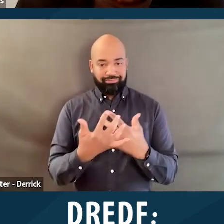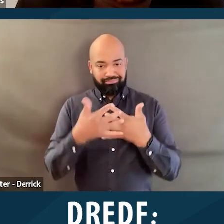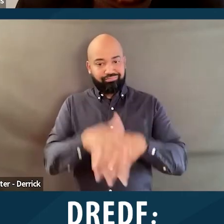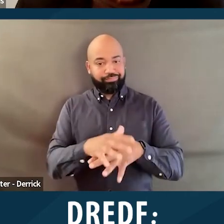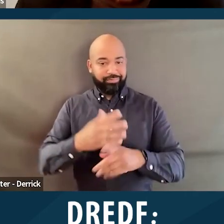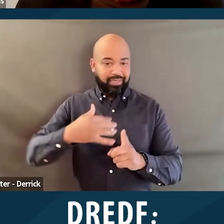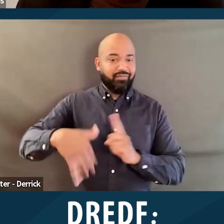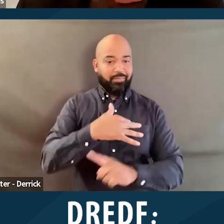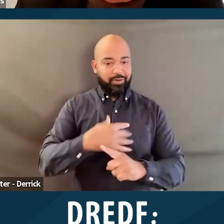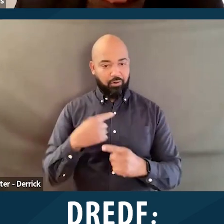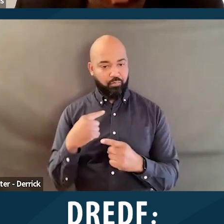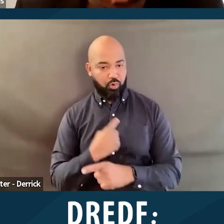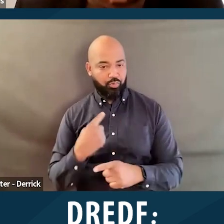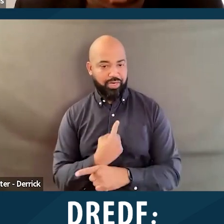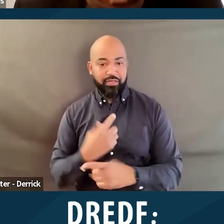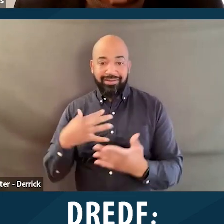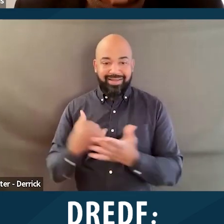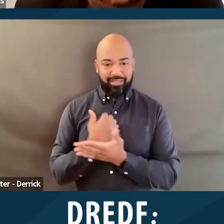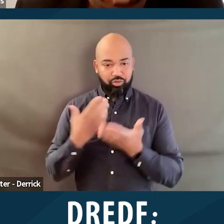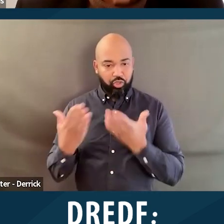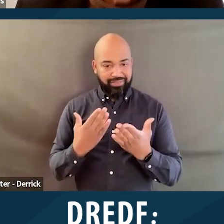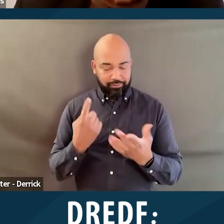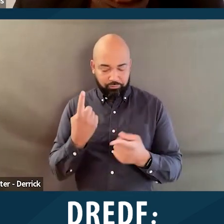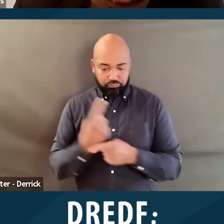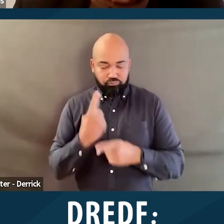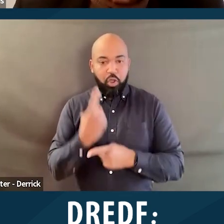the right to get services in the most integrated setting.